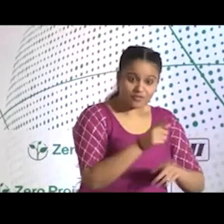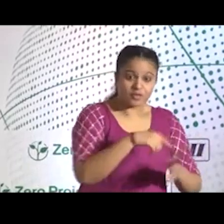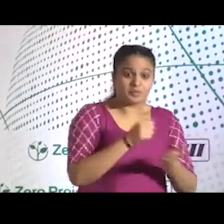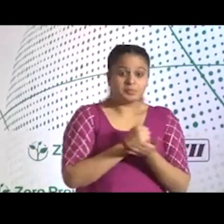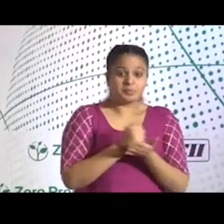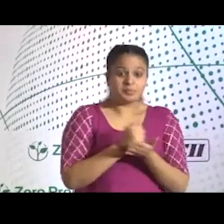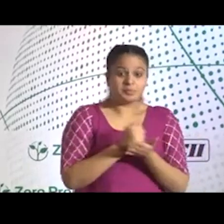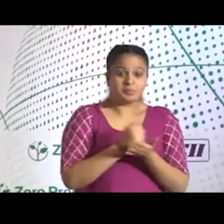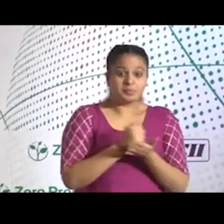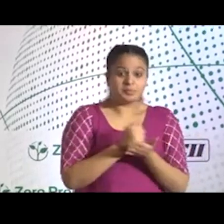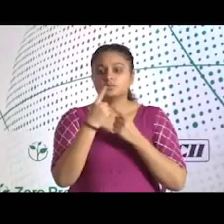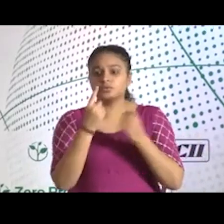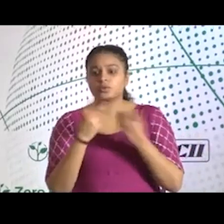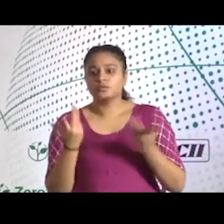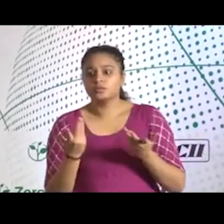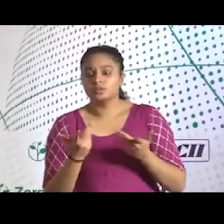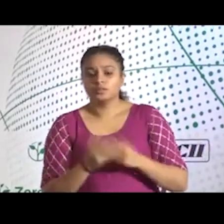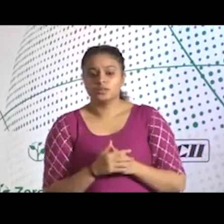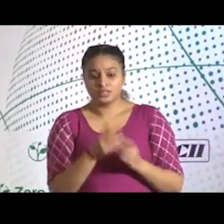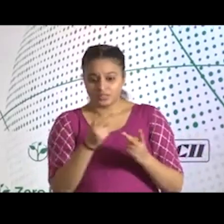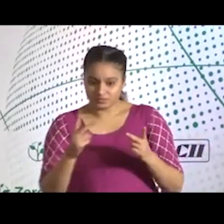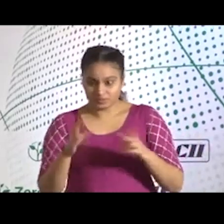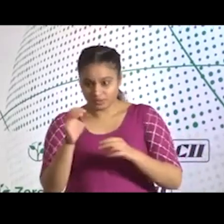We talk about it across organizations, in different forums,